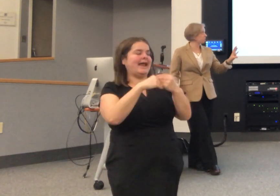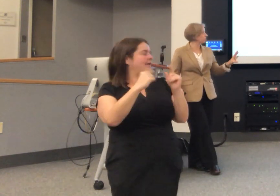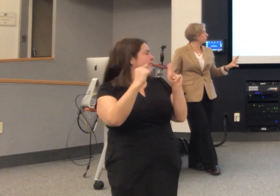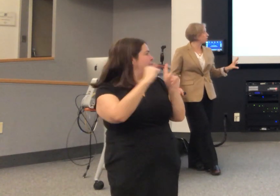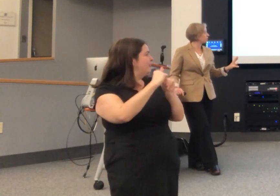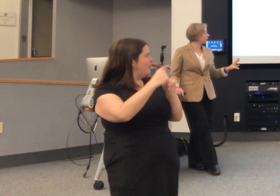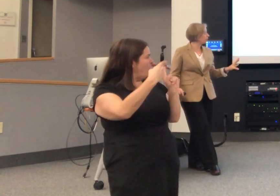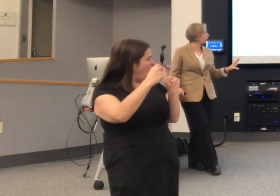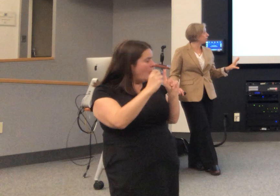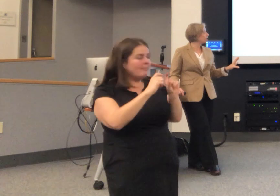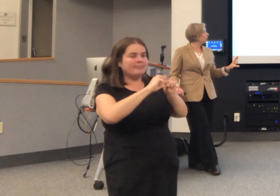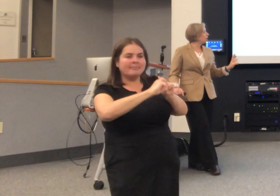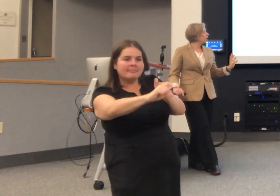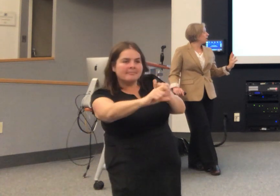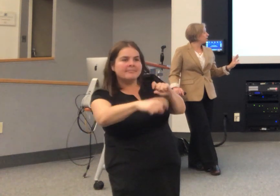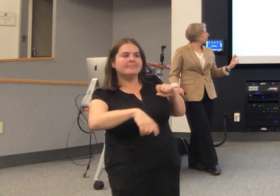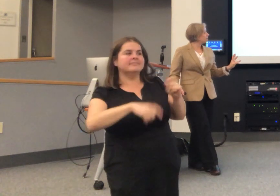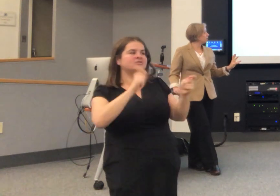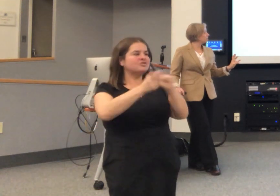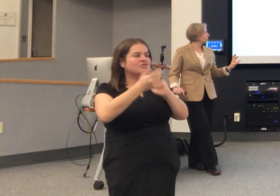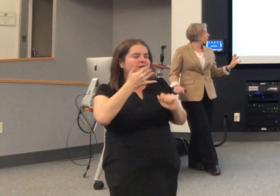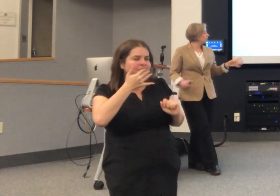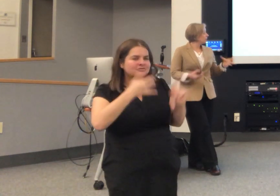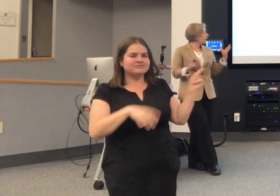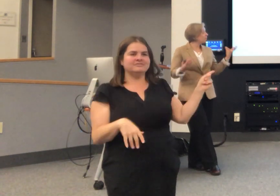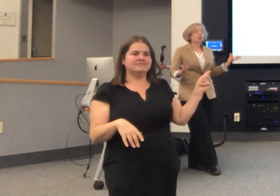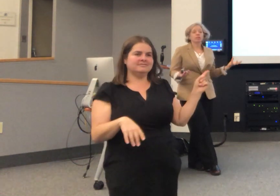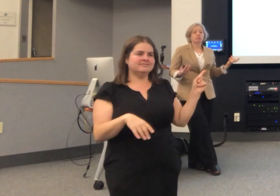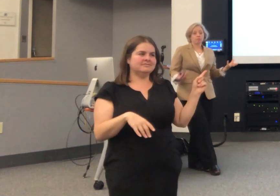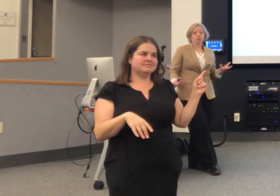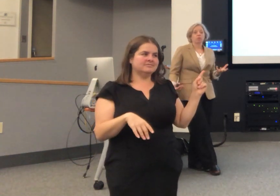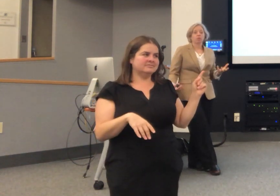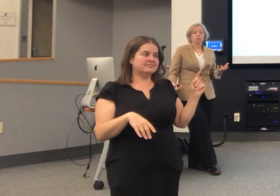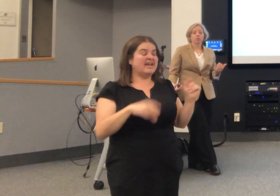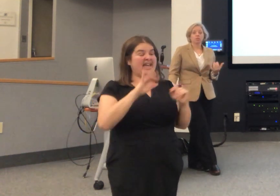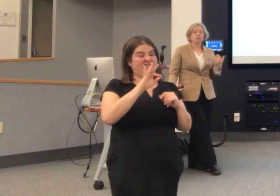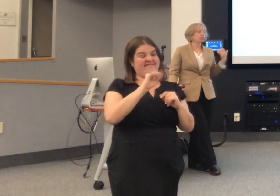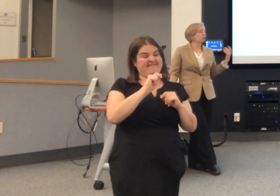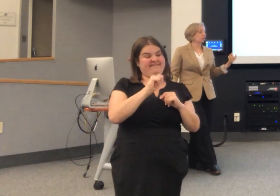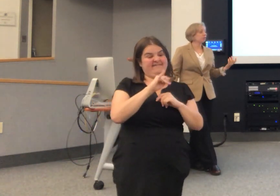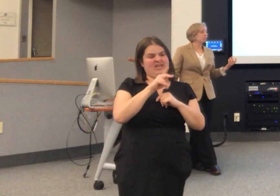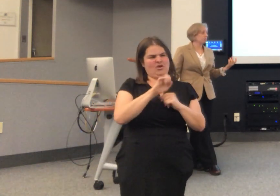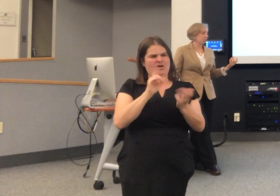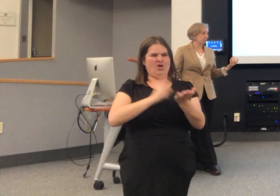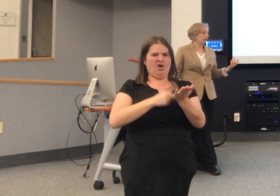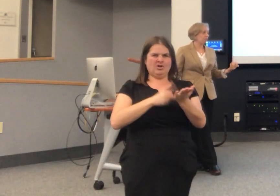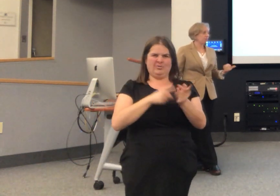of President Obama's campaign, and he says I've created something new. This is no longer a news photograph,